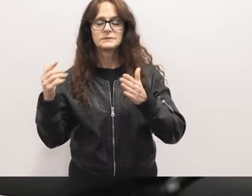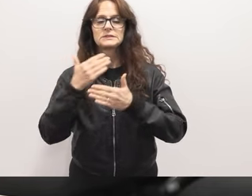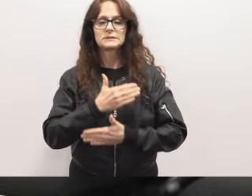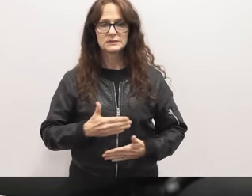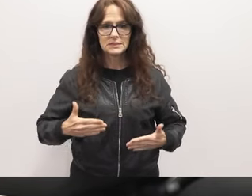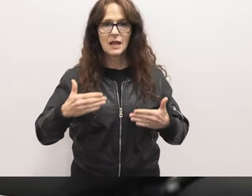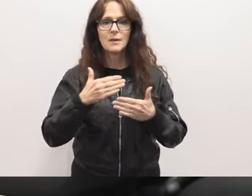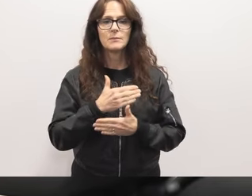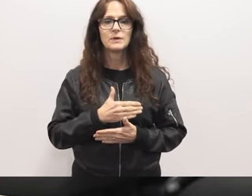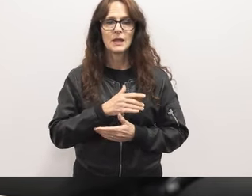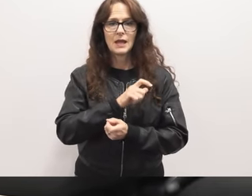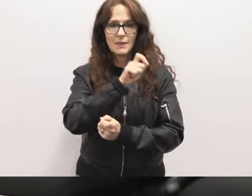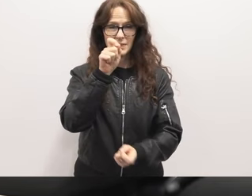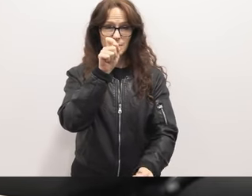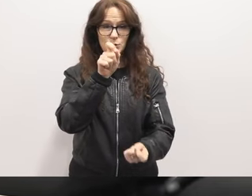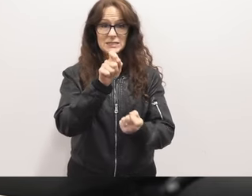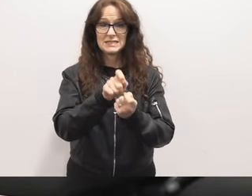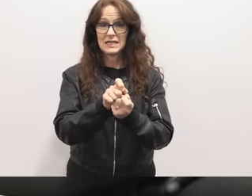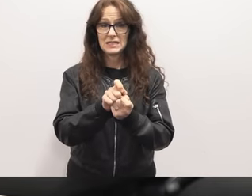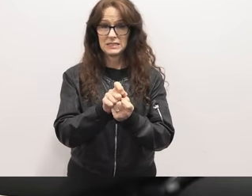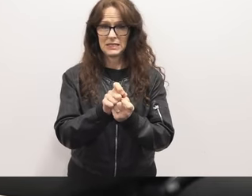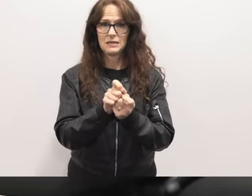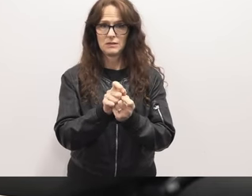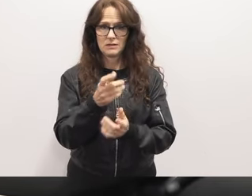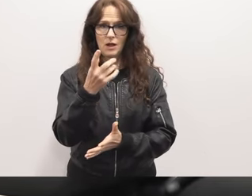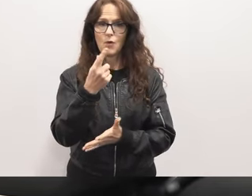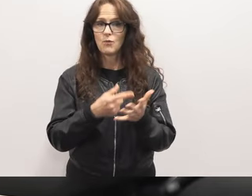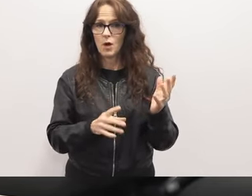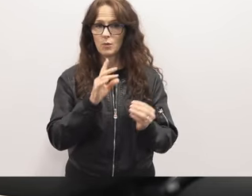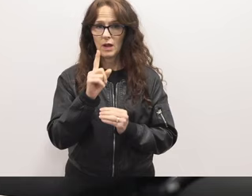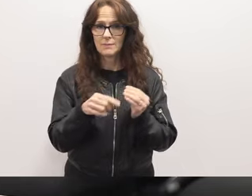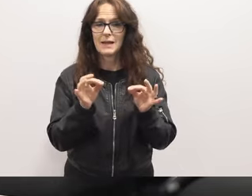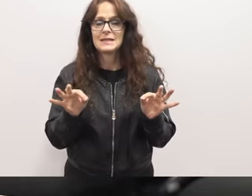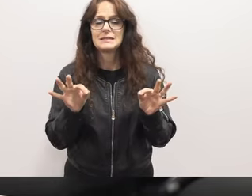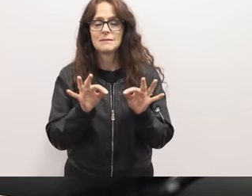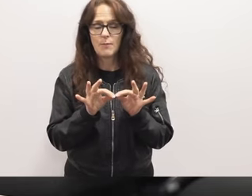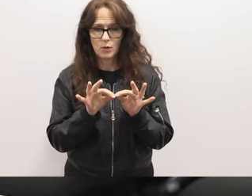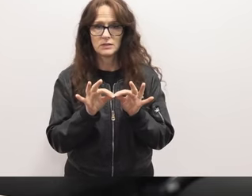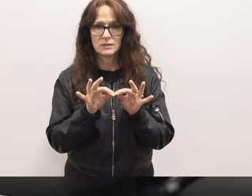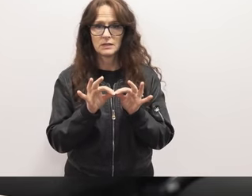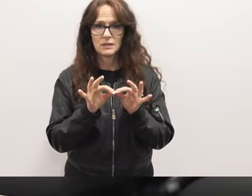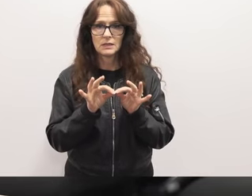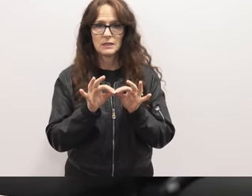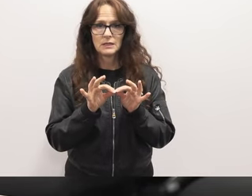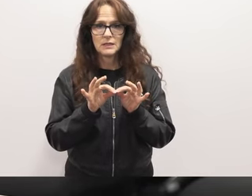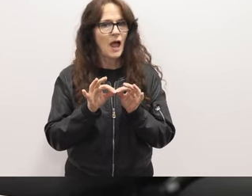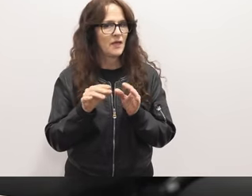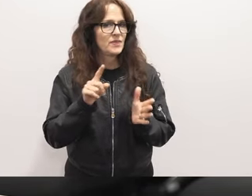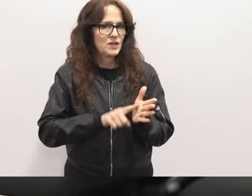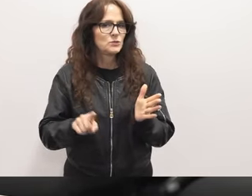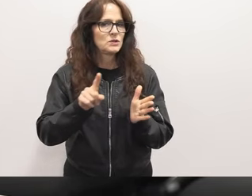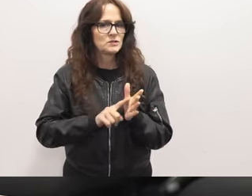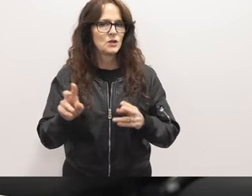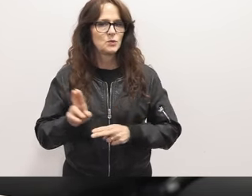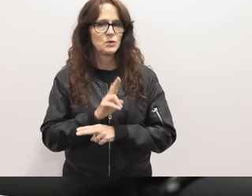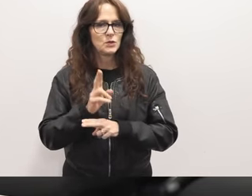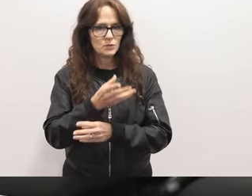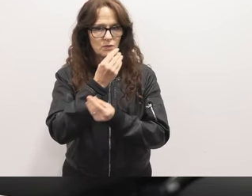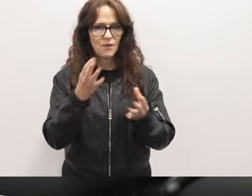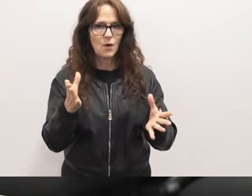The precision of what we're talking about is really important. And there is a body of research that we're using to inform our strategic plan around this.